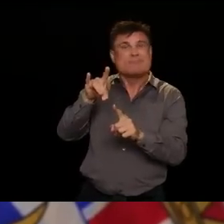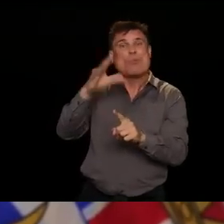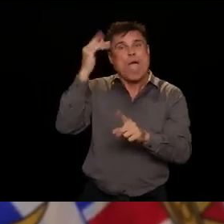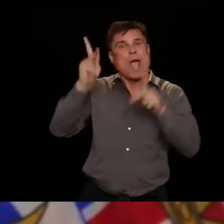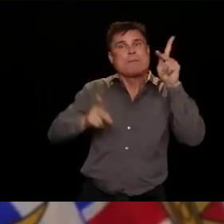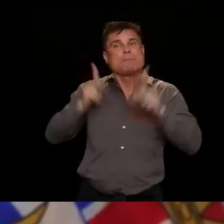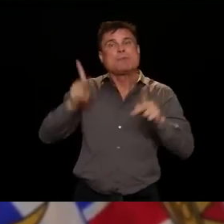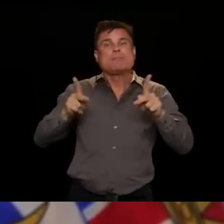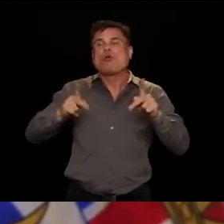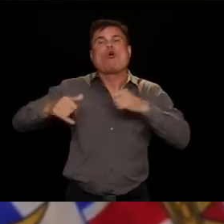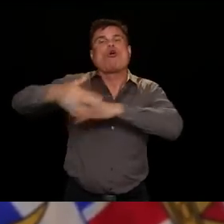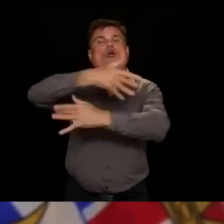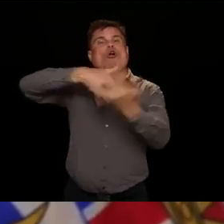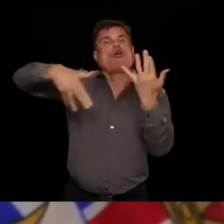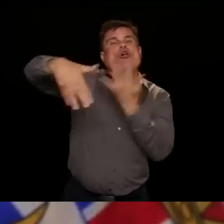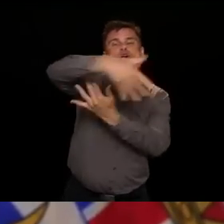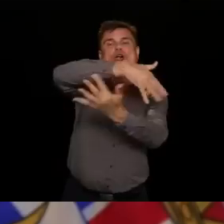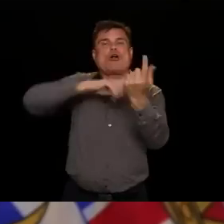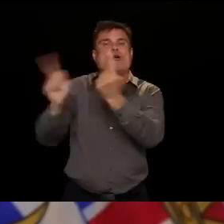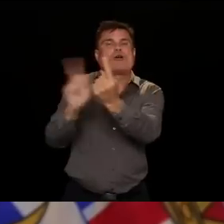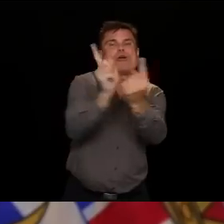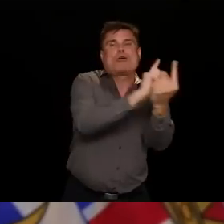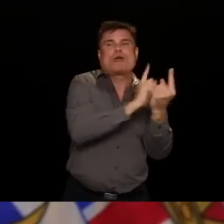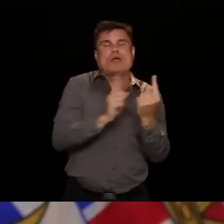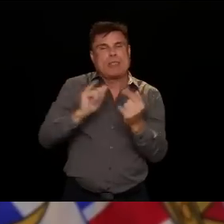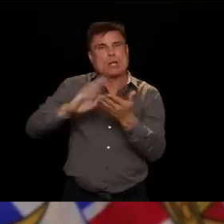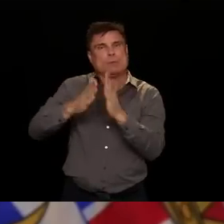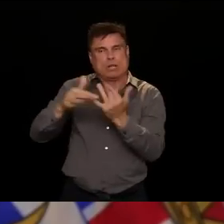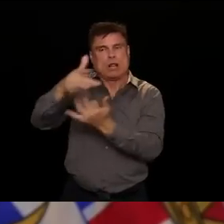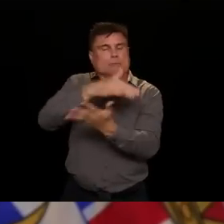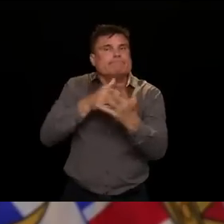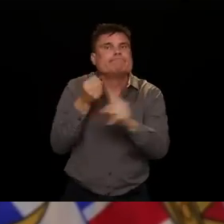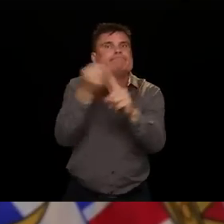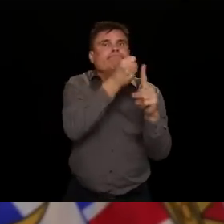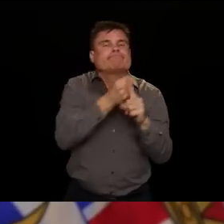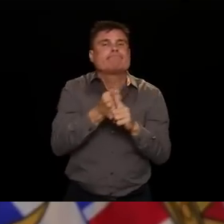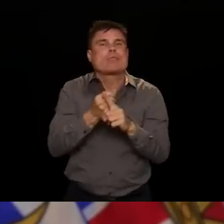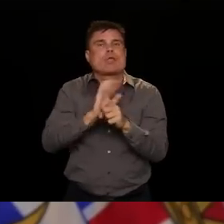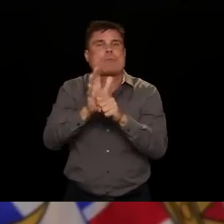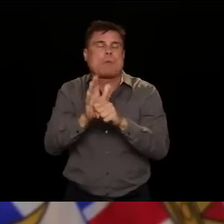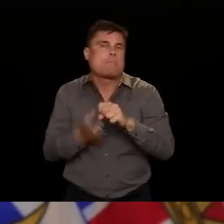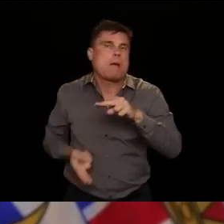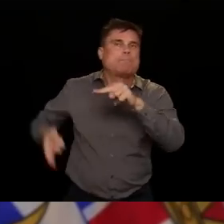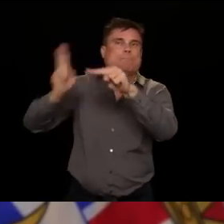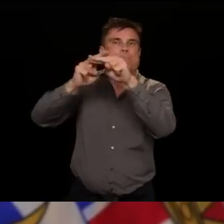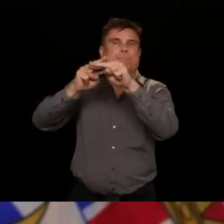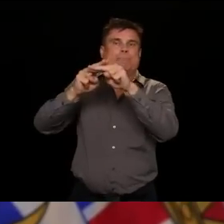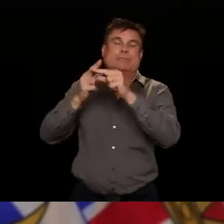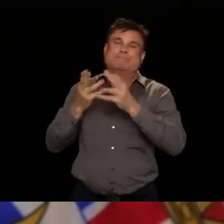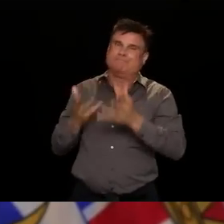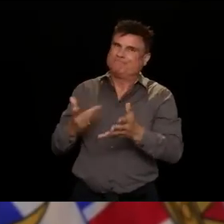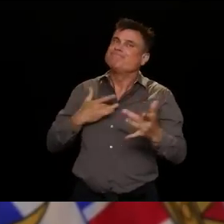or outside of the country, we continue to have quarantine orders in